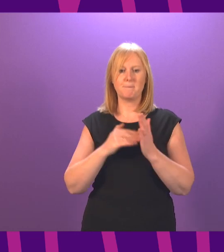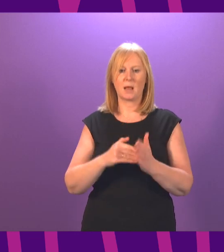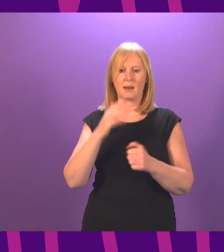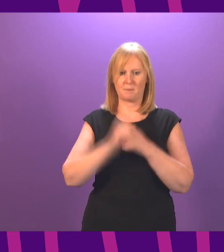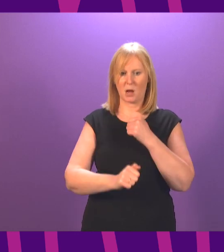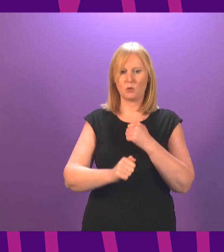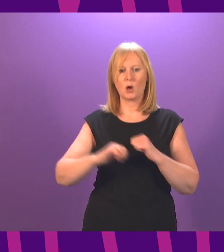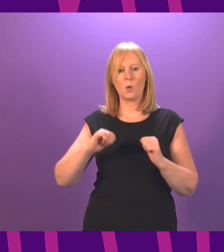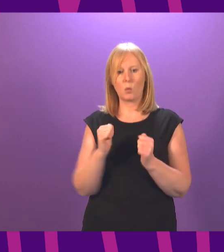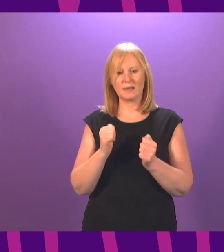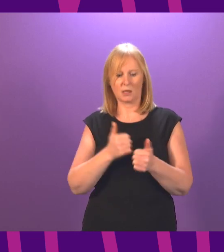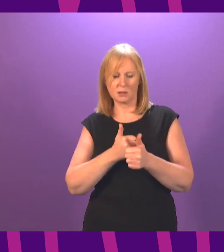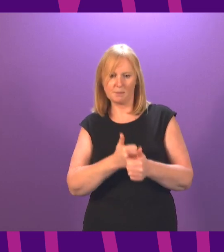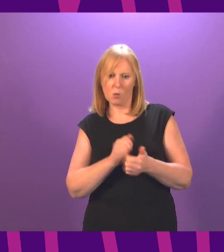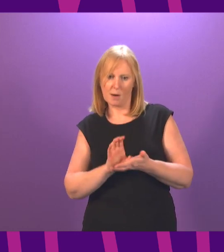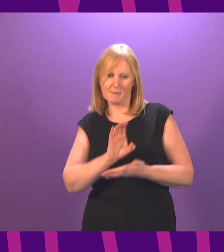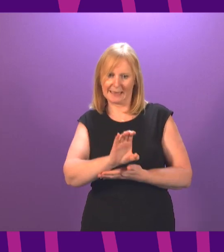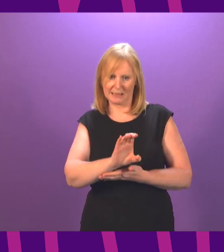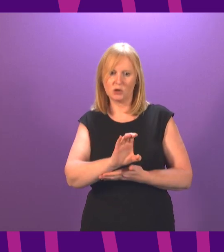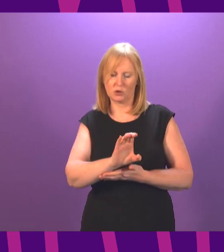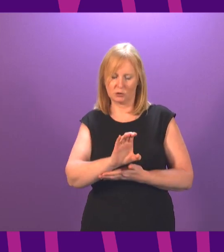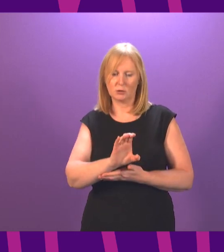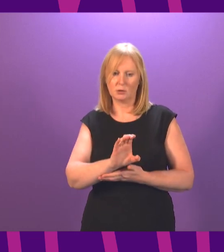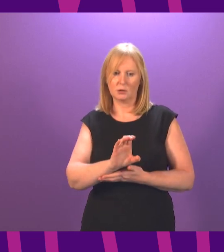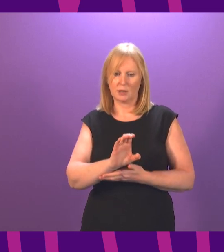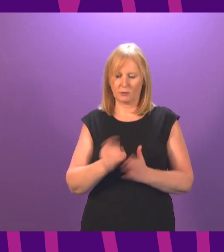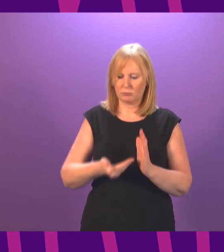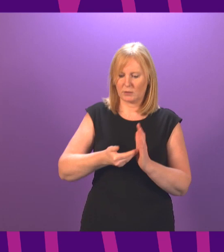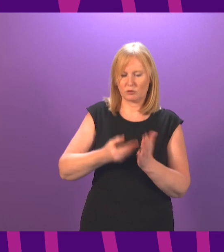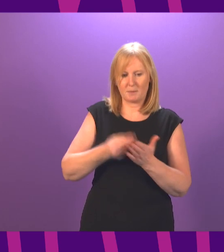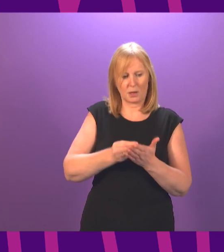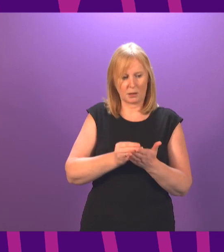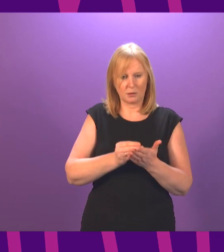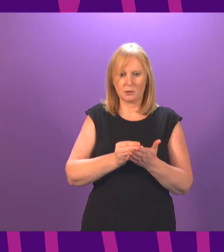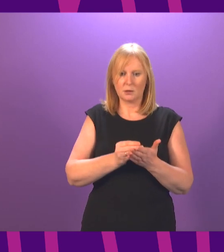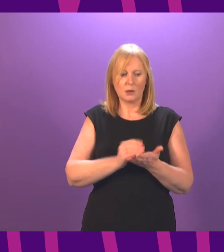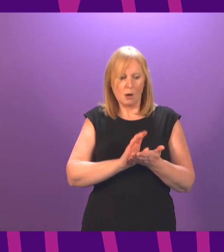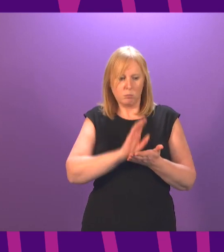support package, which contains measures such as extra money that goes directly to families